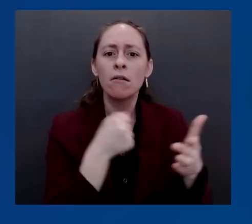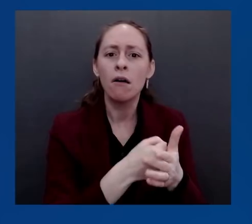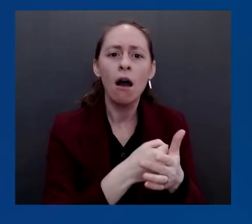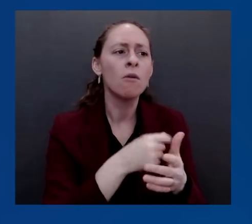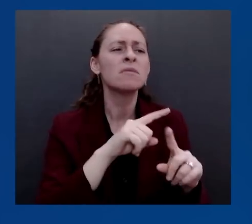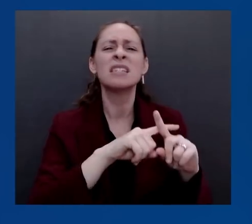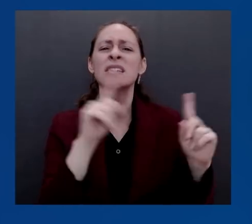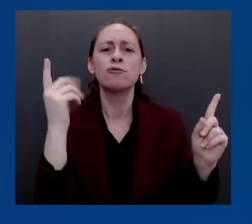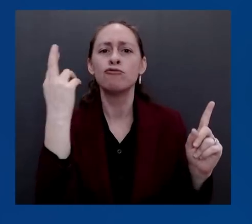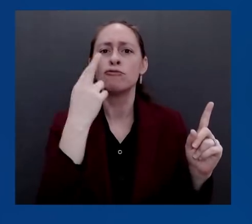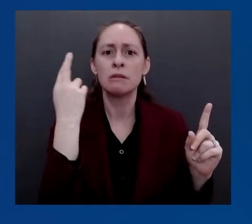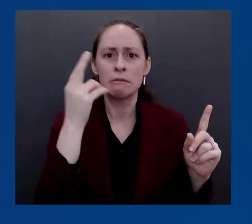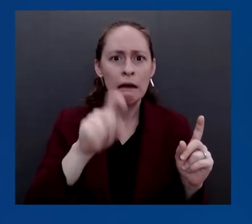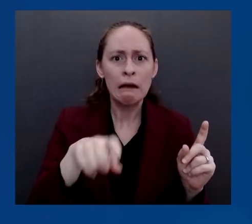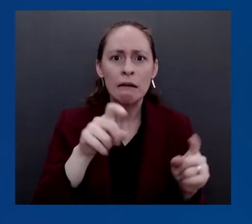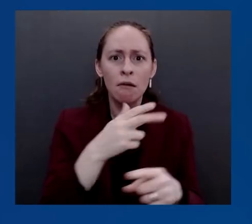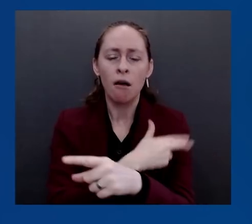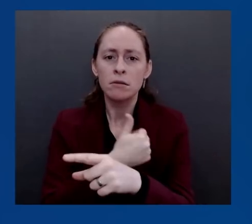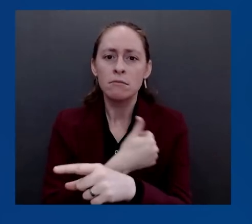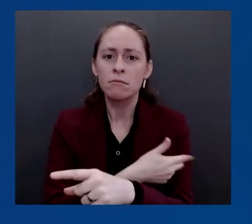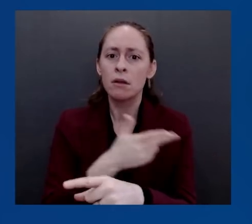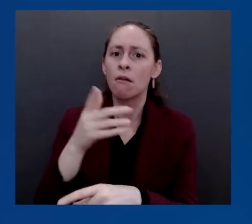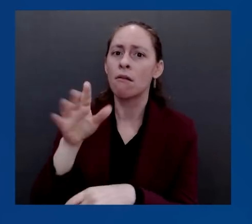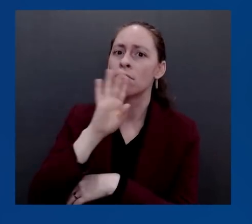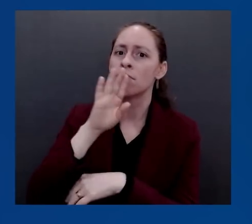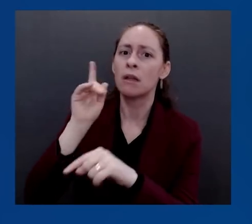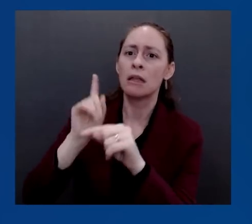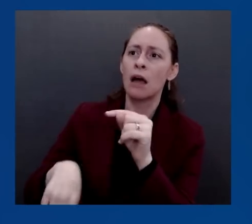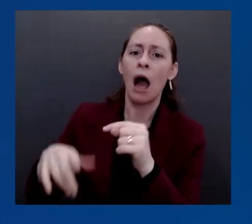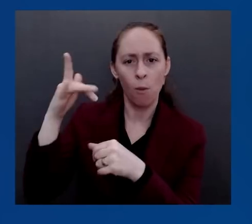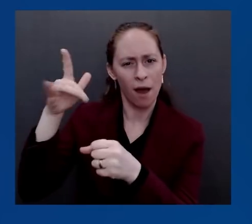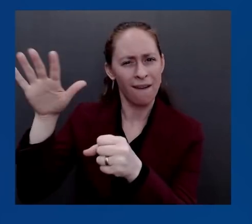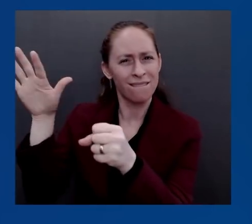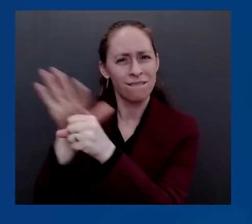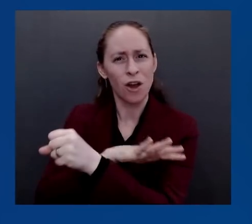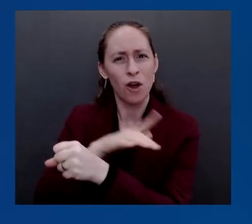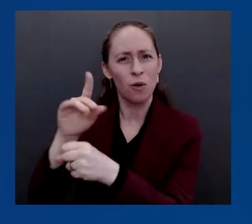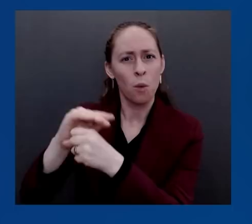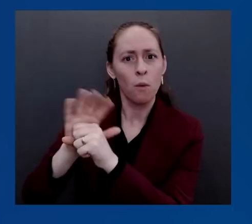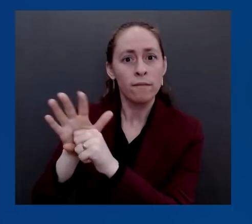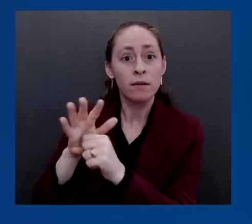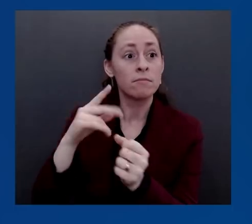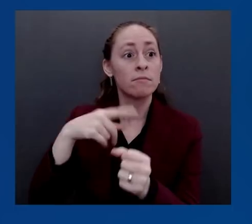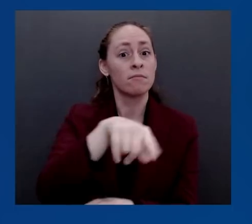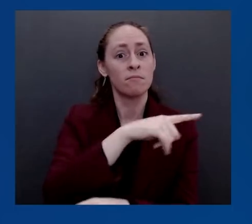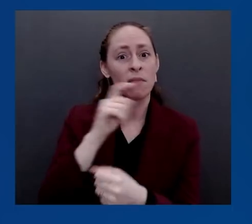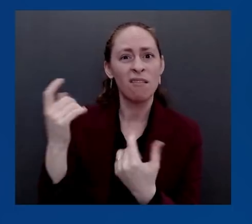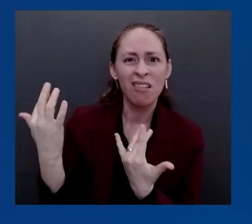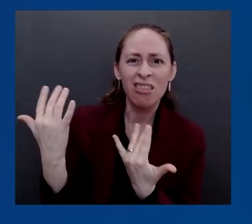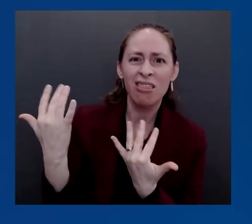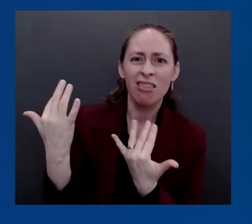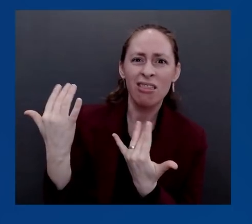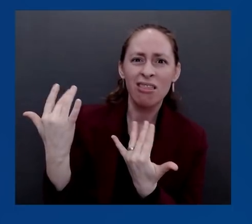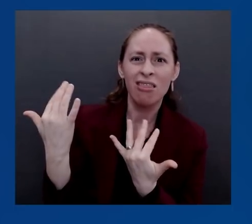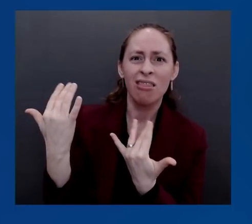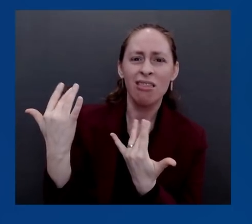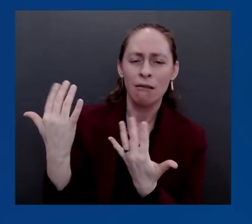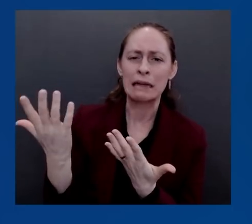We are assessing the most important factors based on where we are in the pandemic, and we'll soon put guidance in place that is relevant